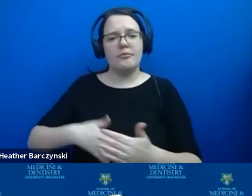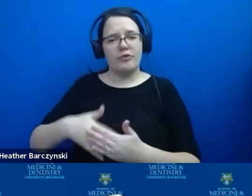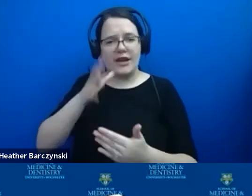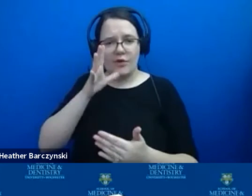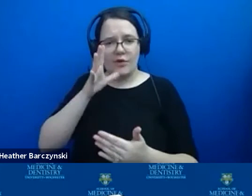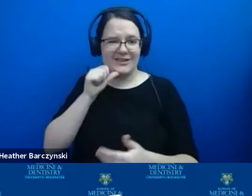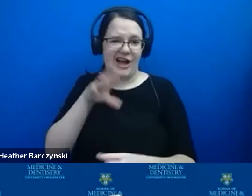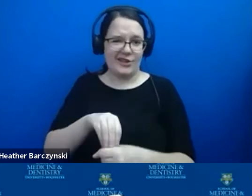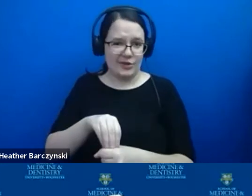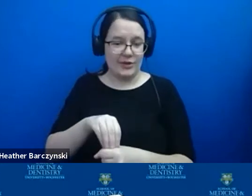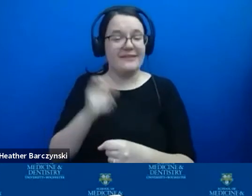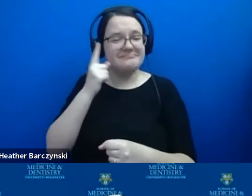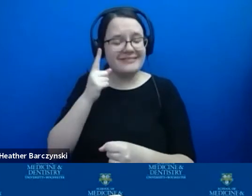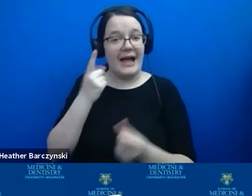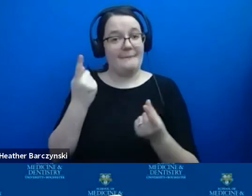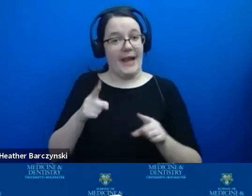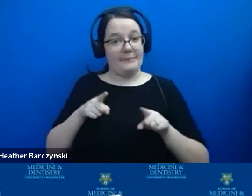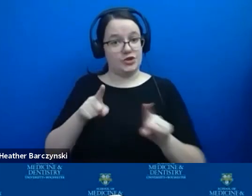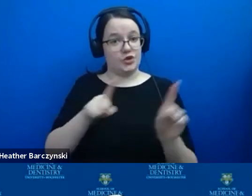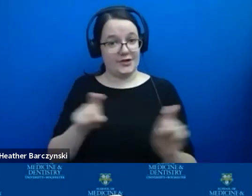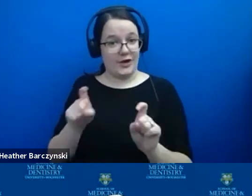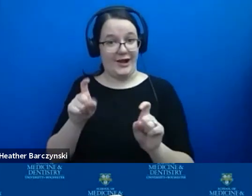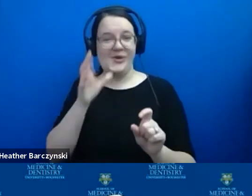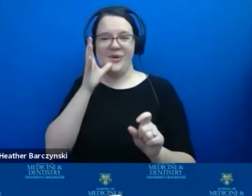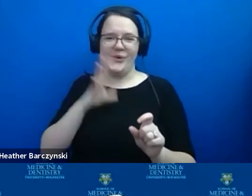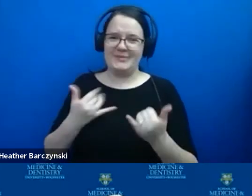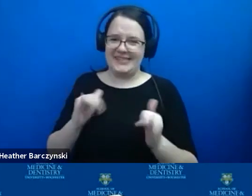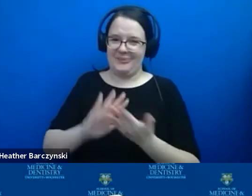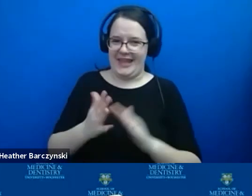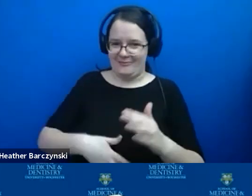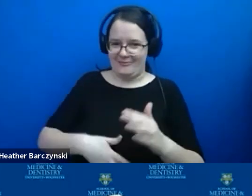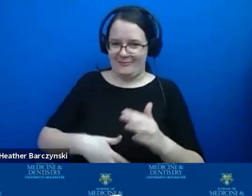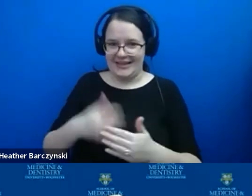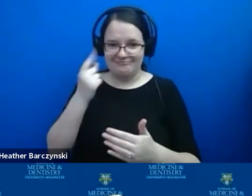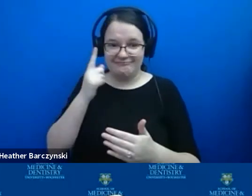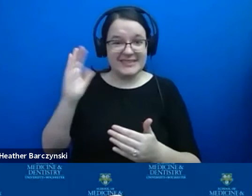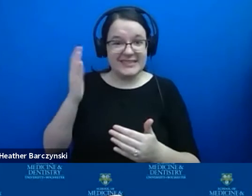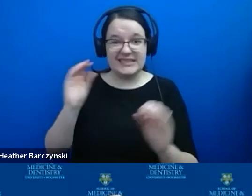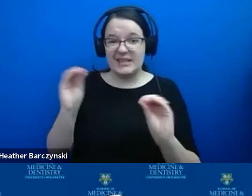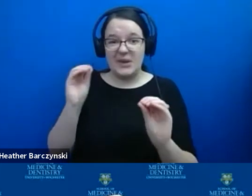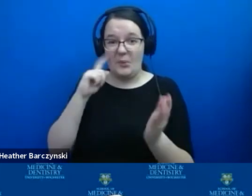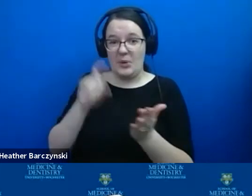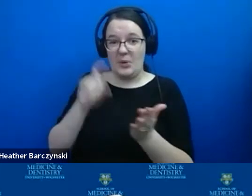get pregnant and there did not seem to be any um noticeable ill effect on the mother or the